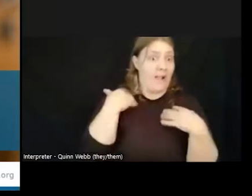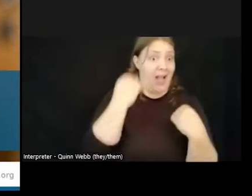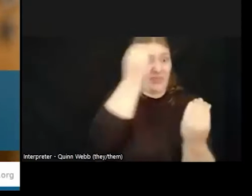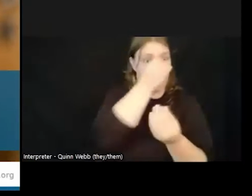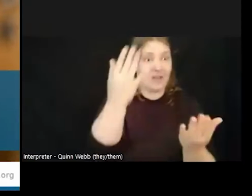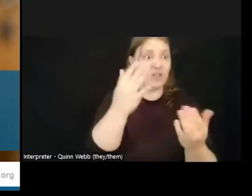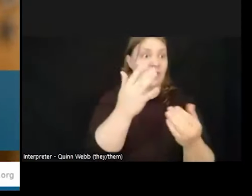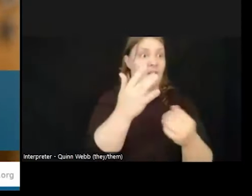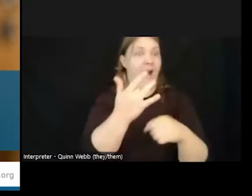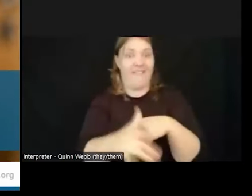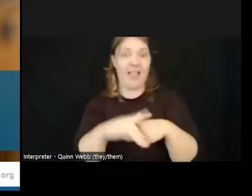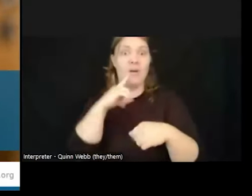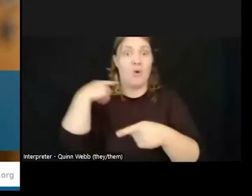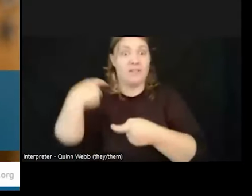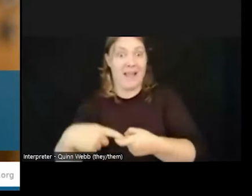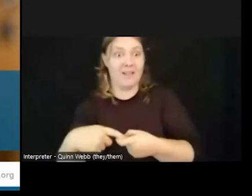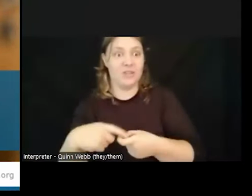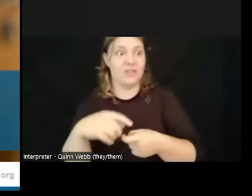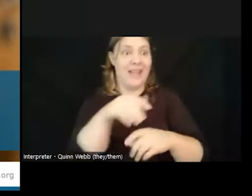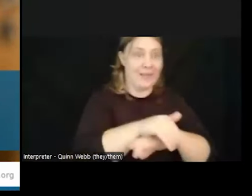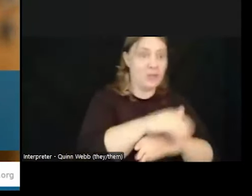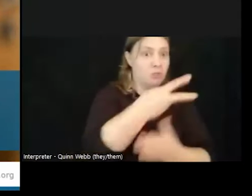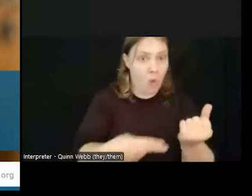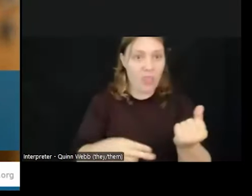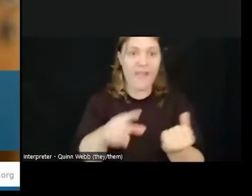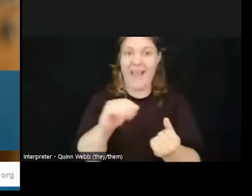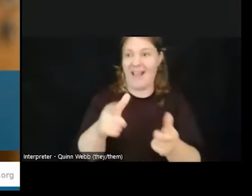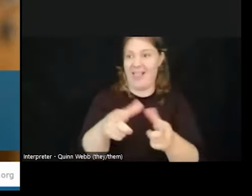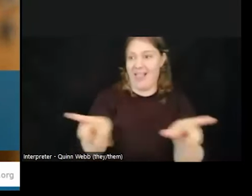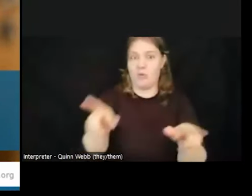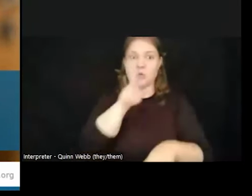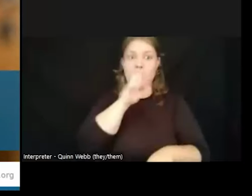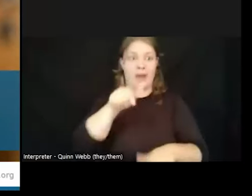I would go further than that the language is spoken in our community we have refugees that